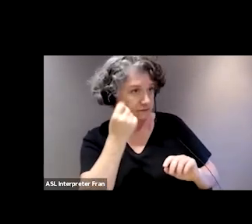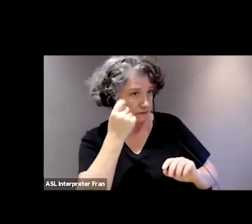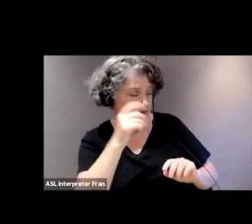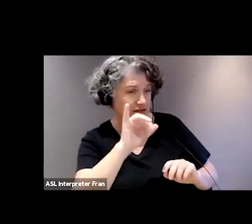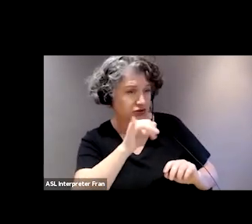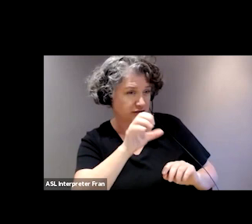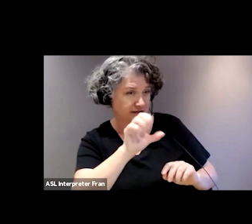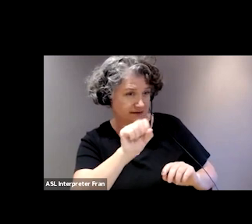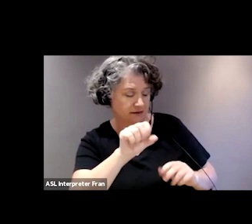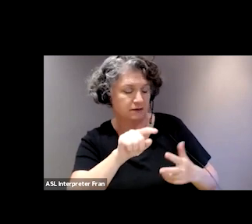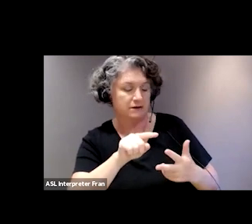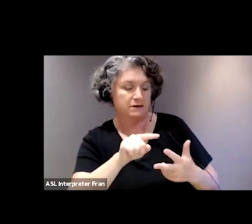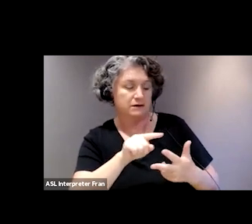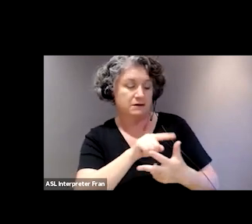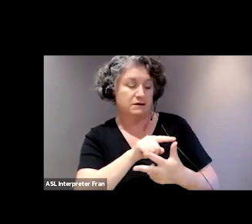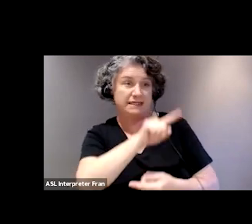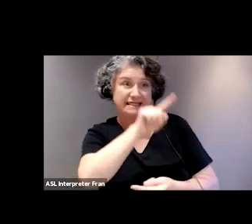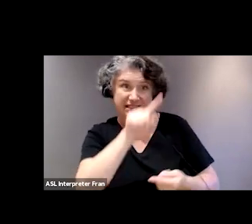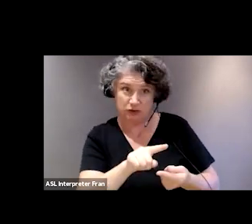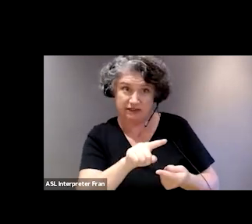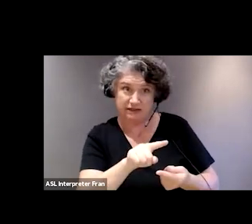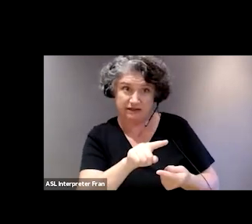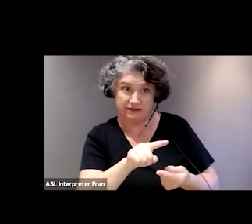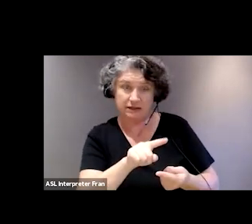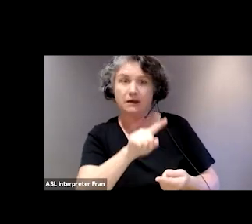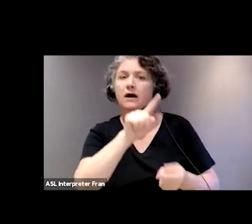provider, they know your medical history best can help discern. Definitely if you